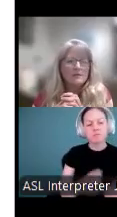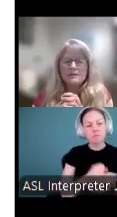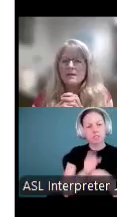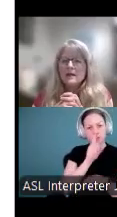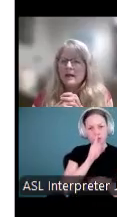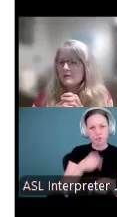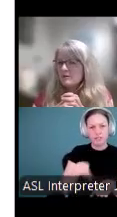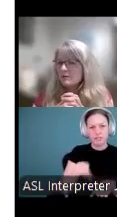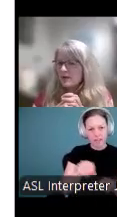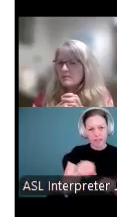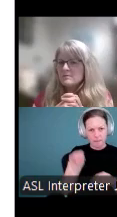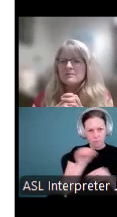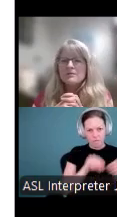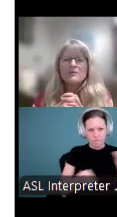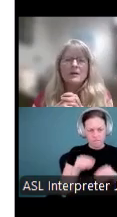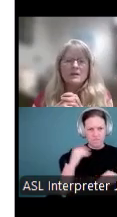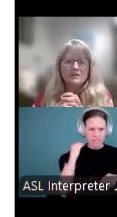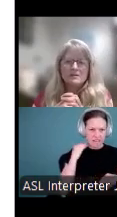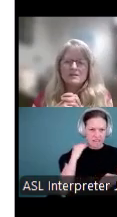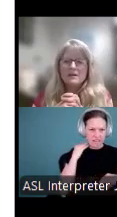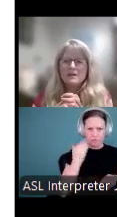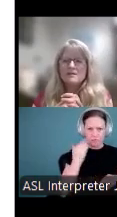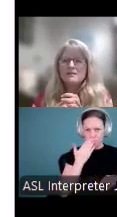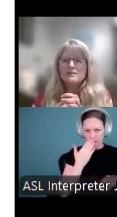be able to have the freedom to move their head to the side as